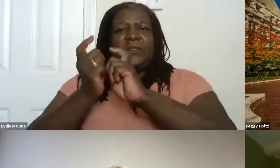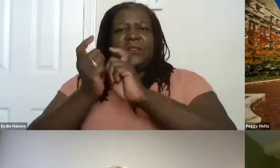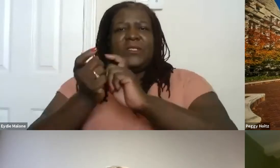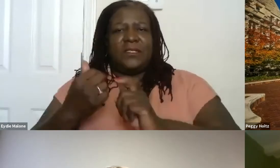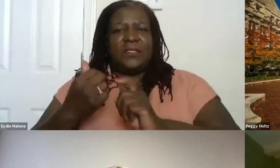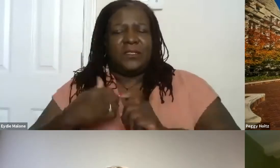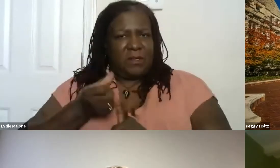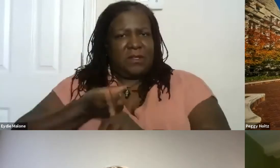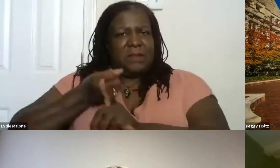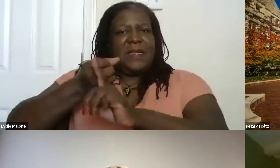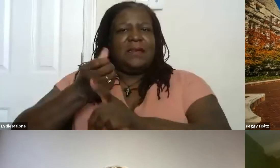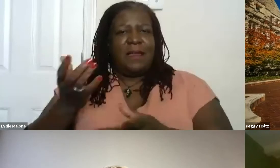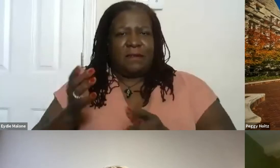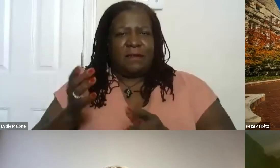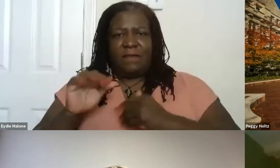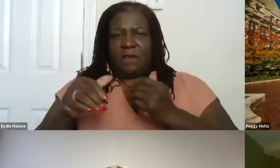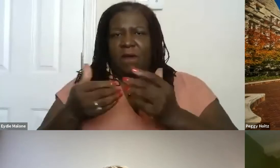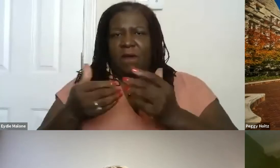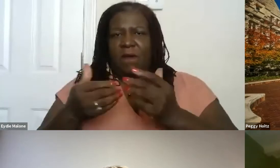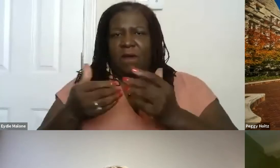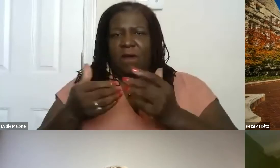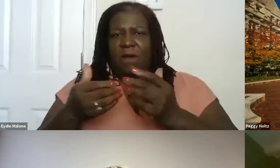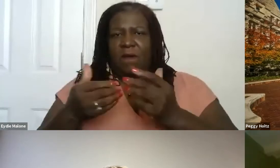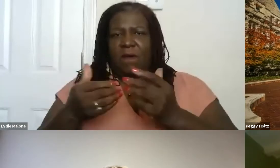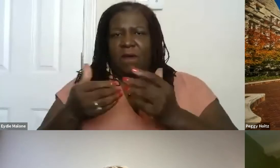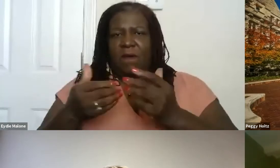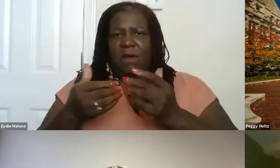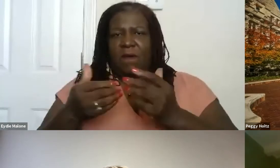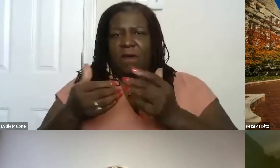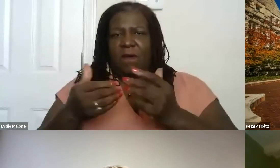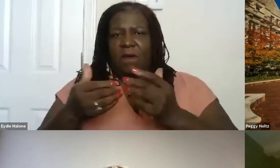I mean, I'm sure we could all agree to that. PEGGY HOLTZ: Thanks. Lisa, I don't know, did